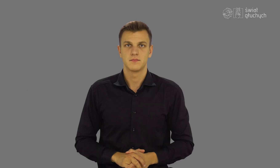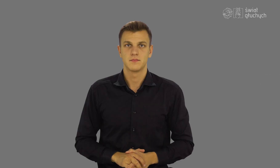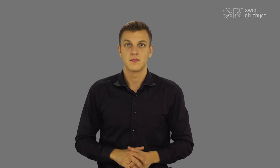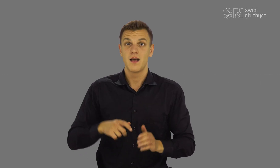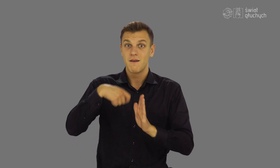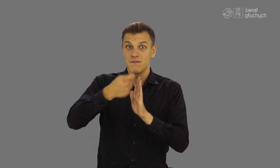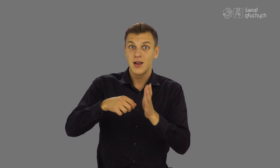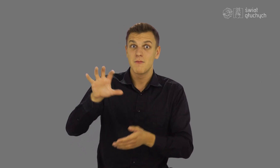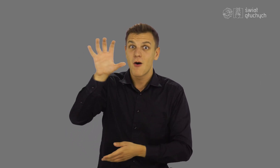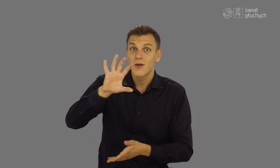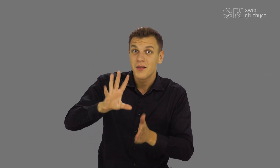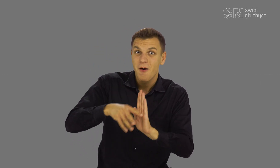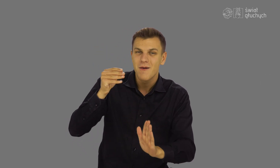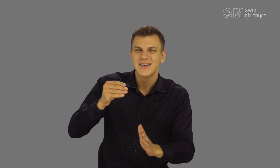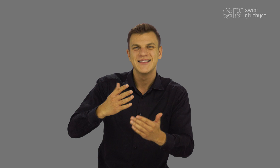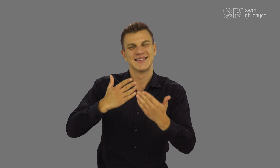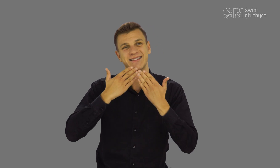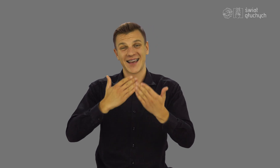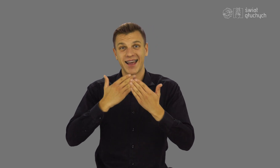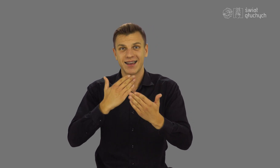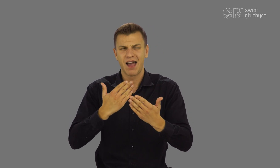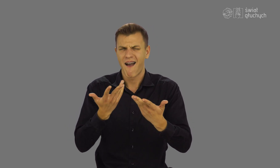Thank you for watching this episode.